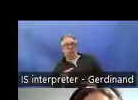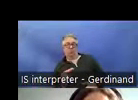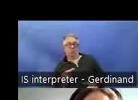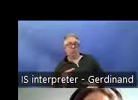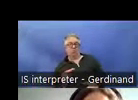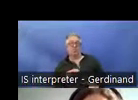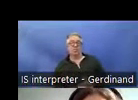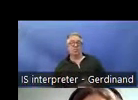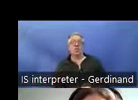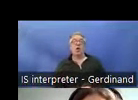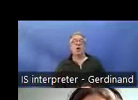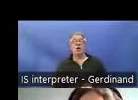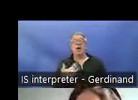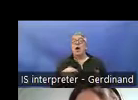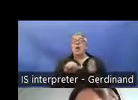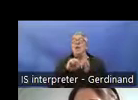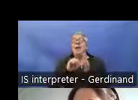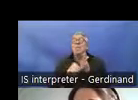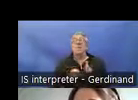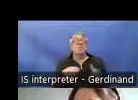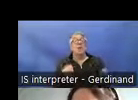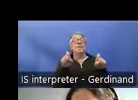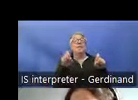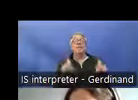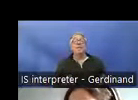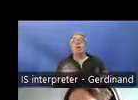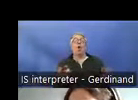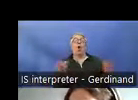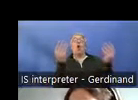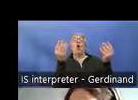I'd like to emphasize the urgent need for qualitative data.